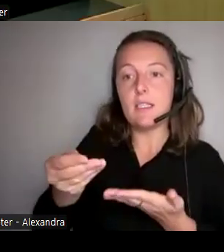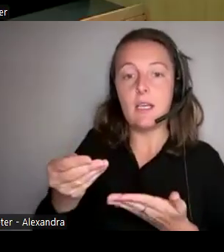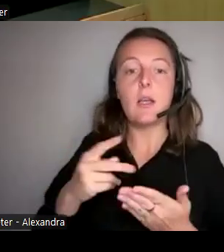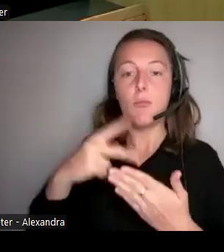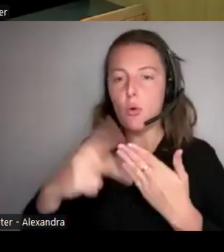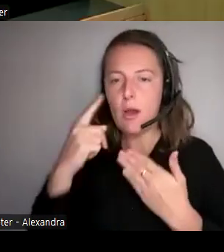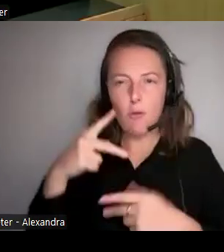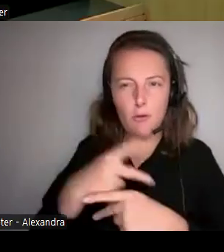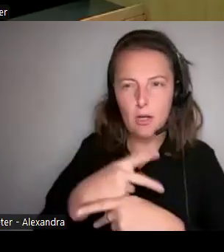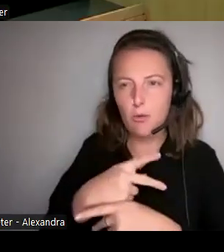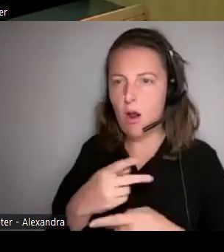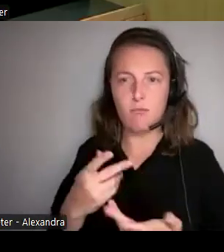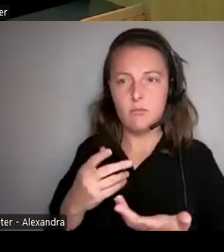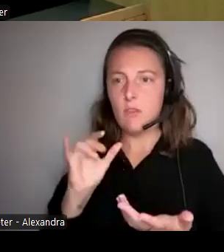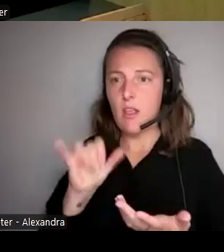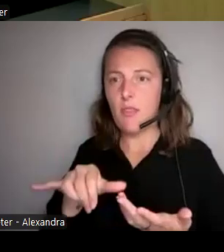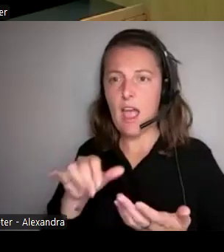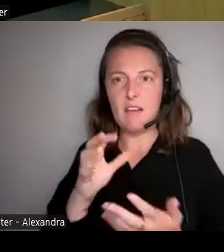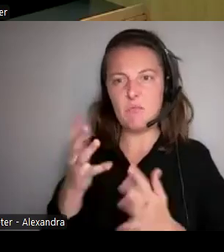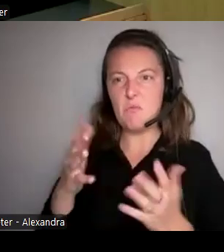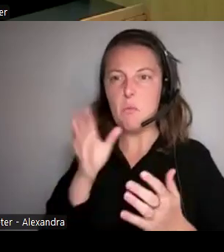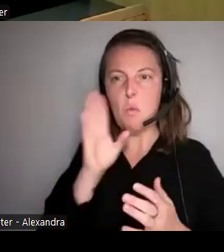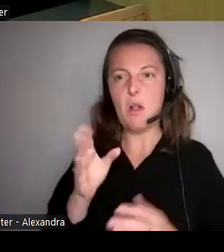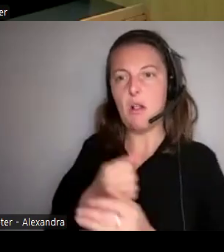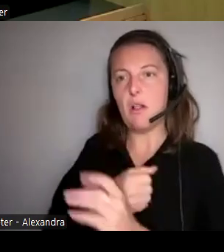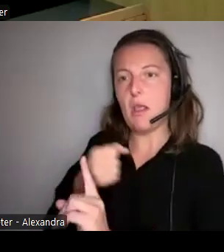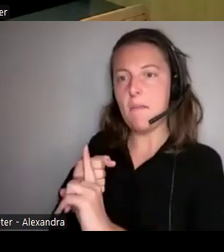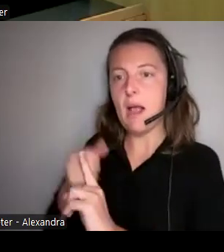to see what kind of impact that would have on the mental health system. Uh so those are sort of the